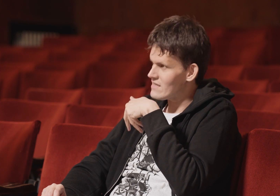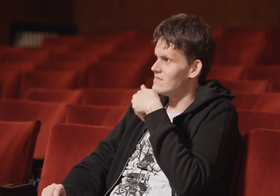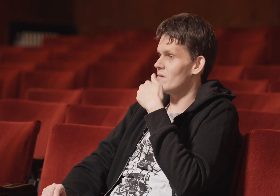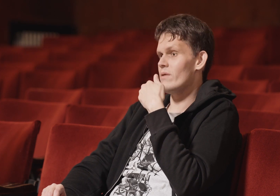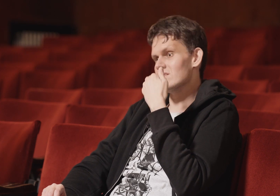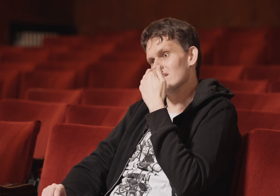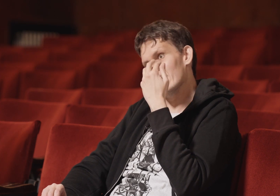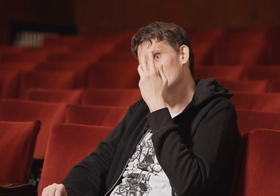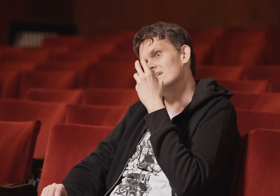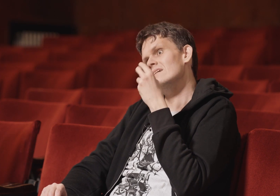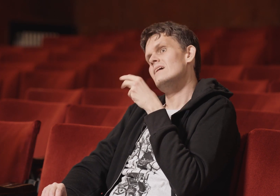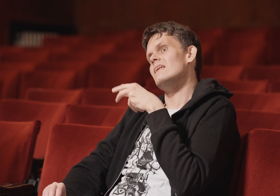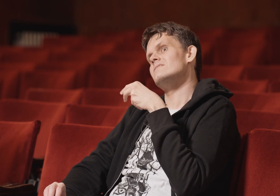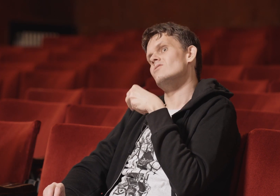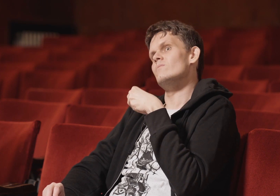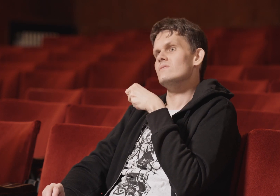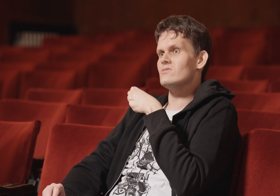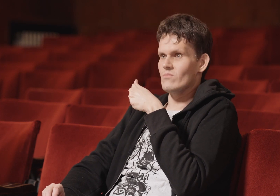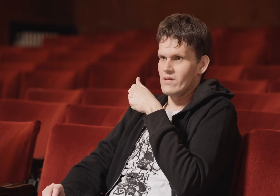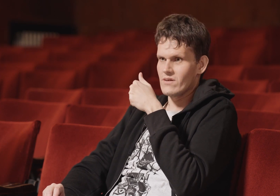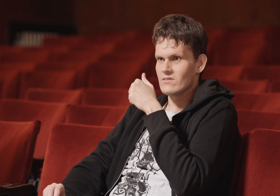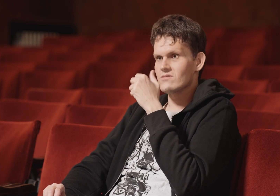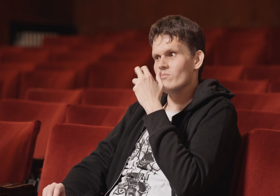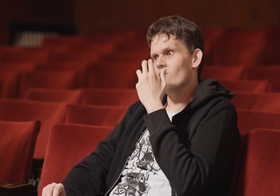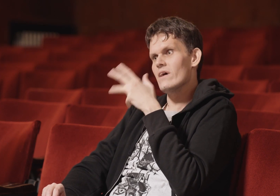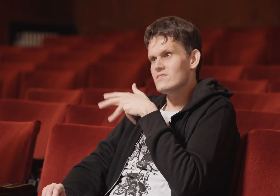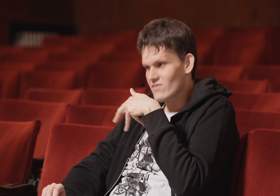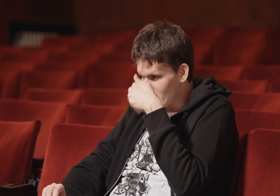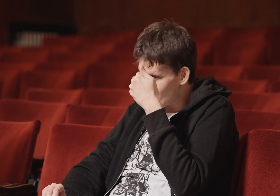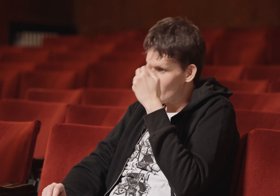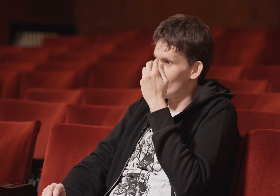in some parts, like some yoga instructor